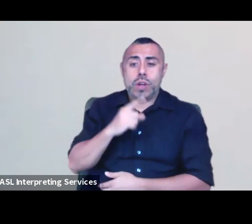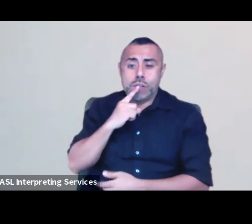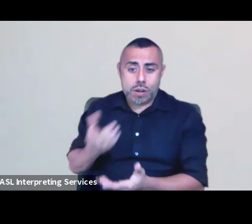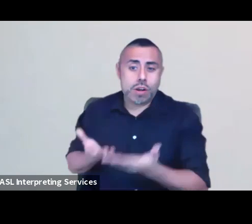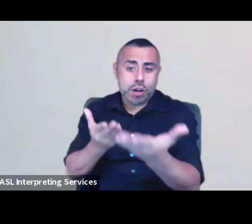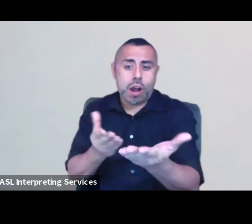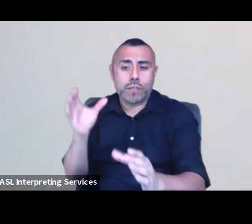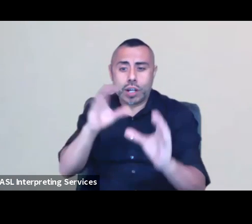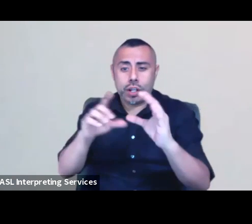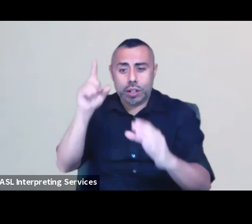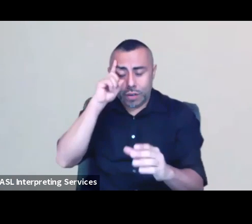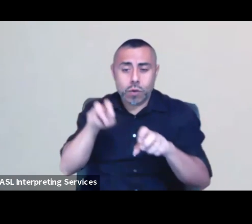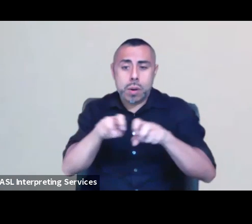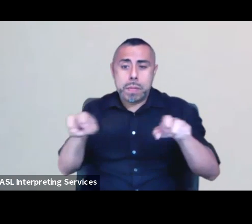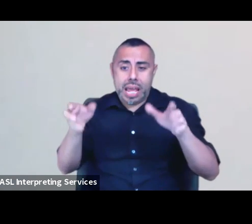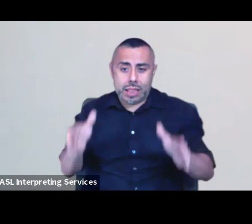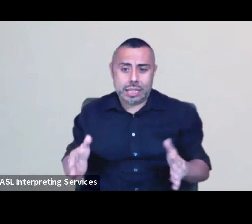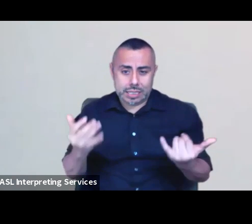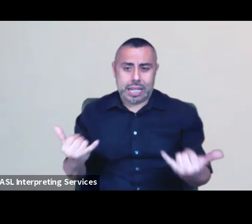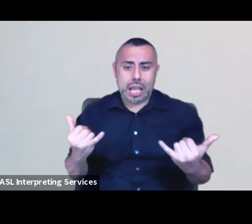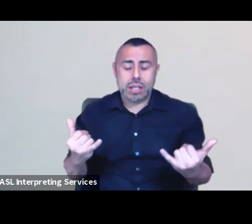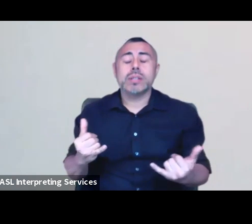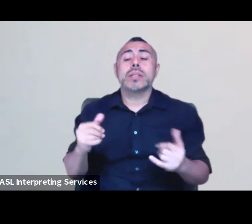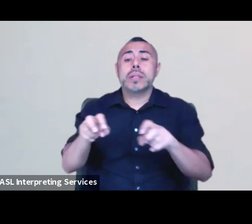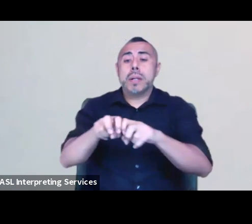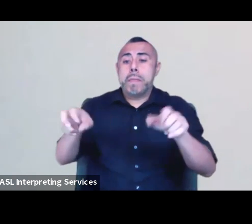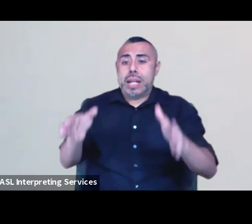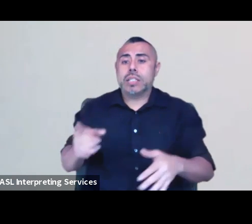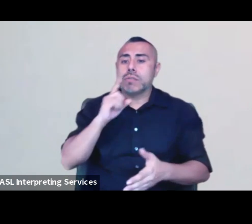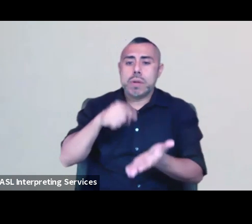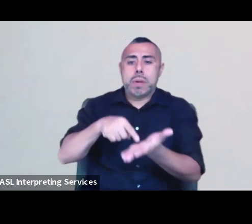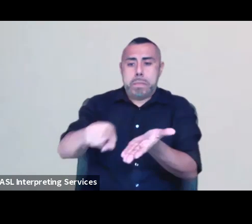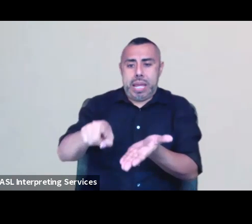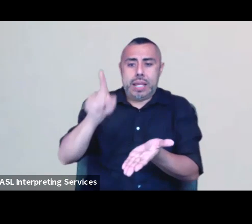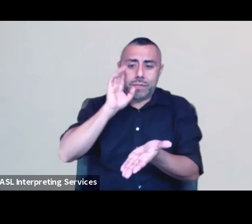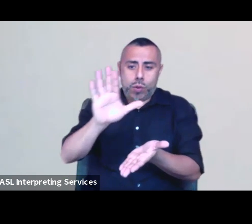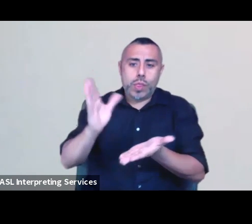Panelists are compensated for their service. We do have a lot of criteria to meet